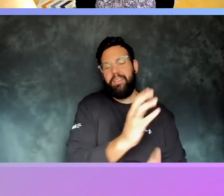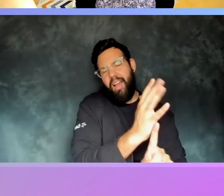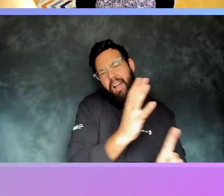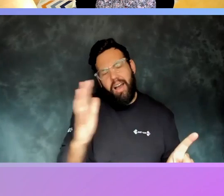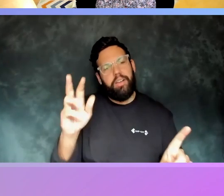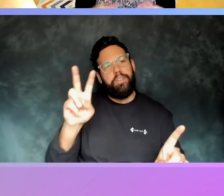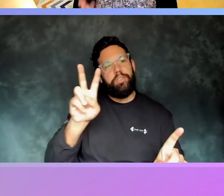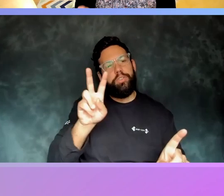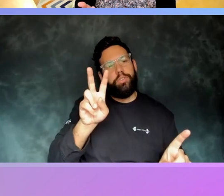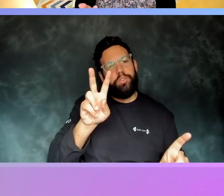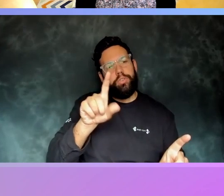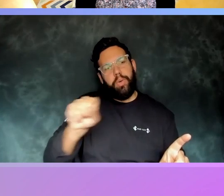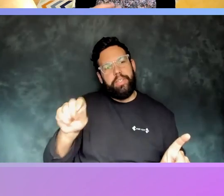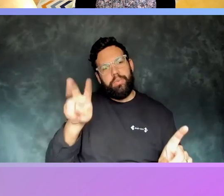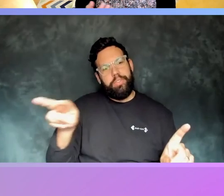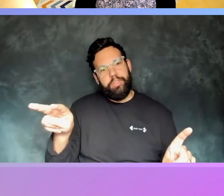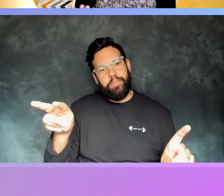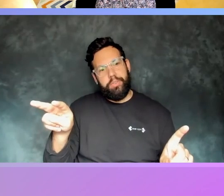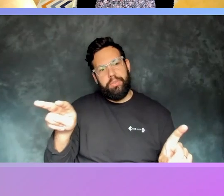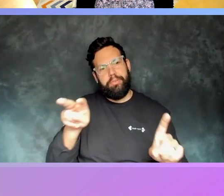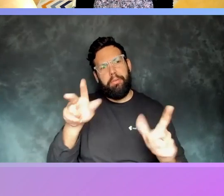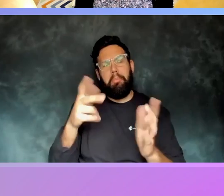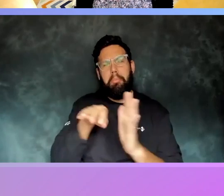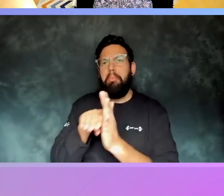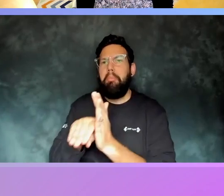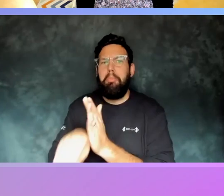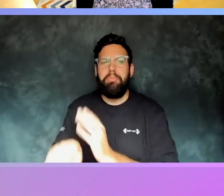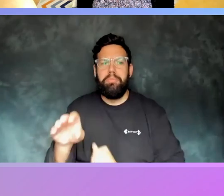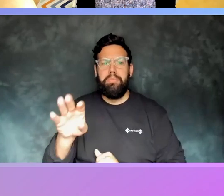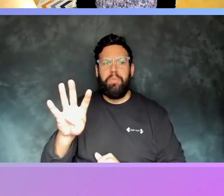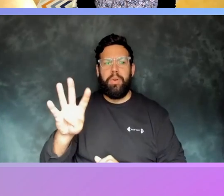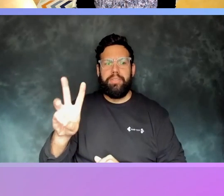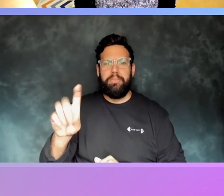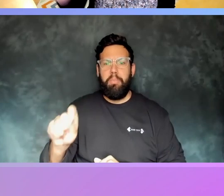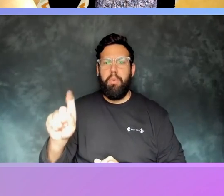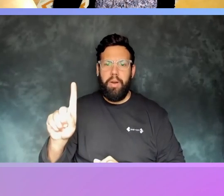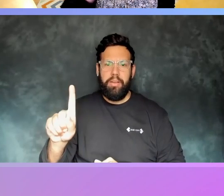content, this heading. Something that looks like a heading, let's apply this heading style instead of